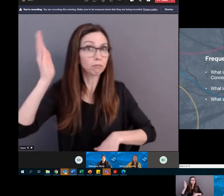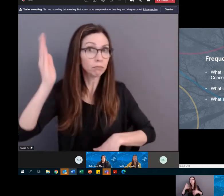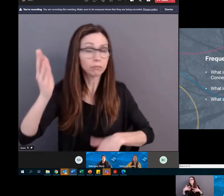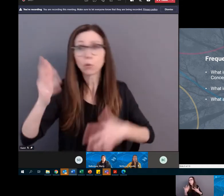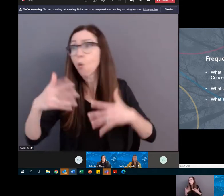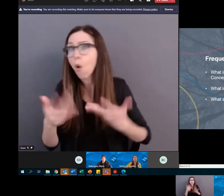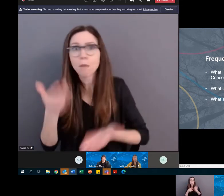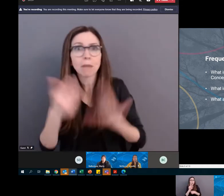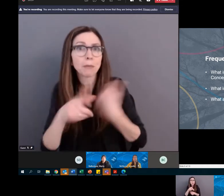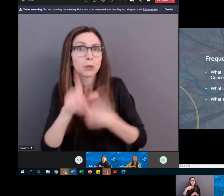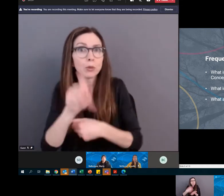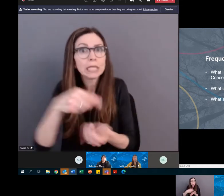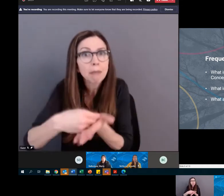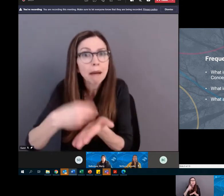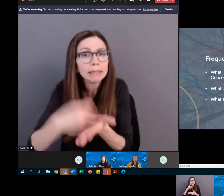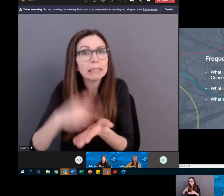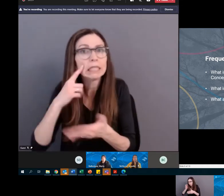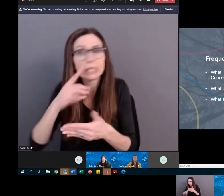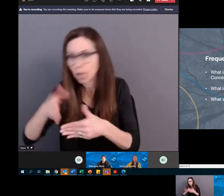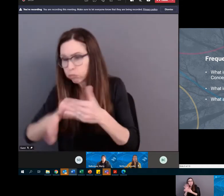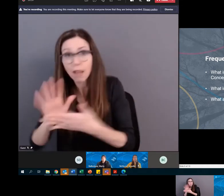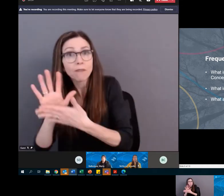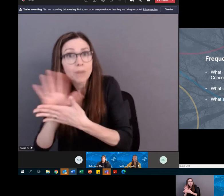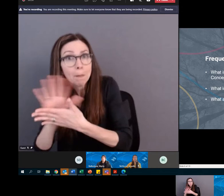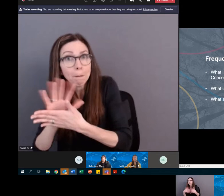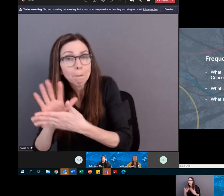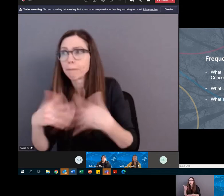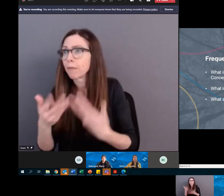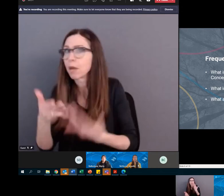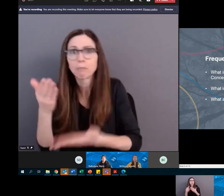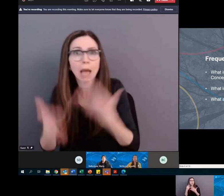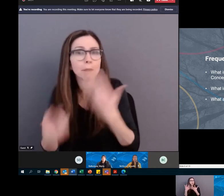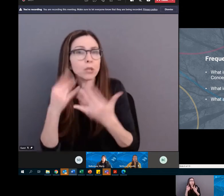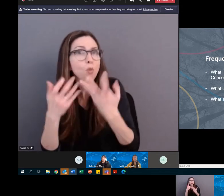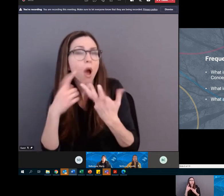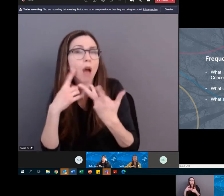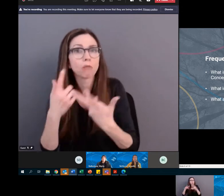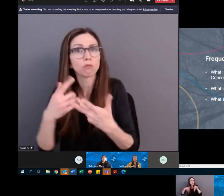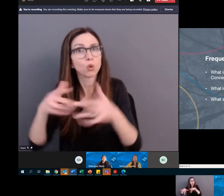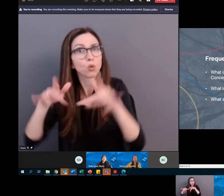version of a film, the recording of music, the mounting or remount of a